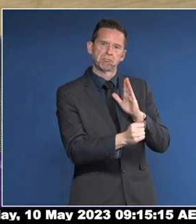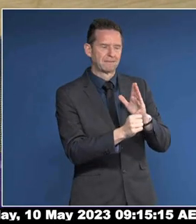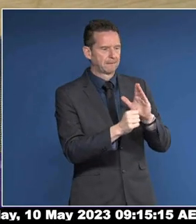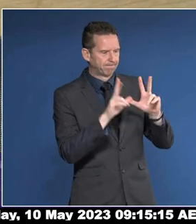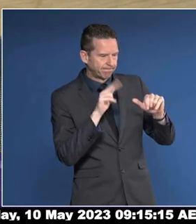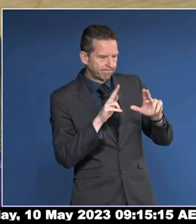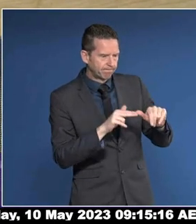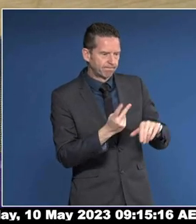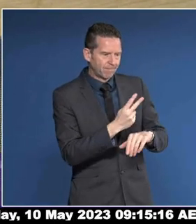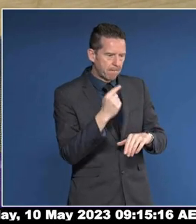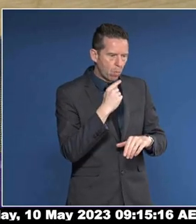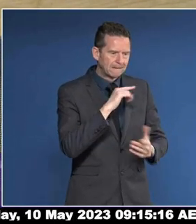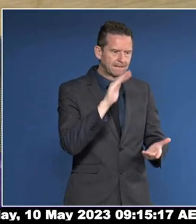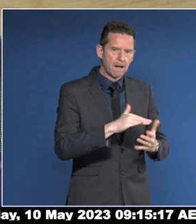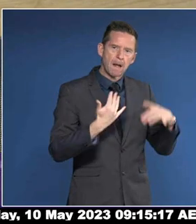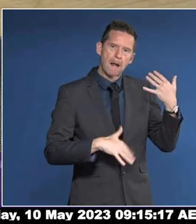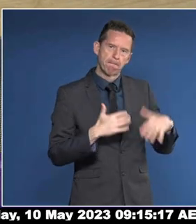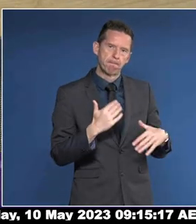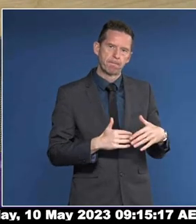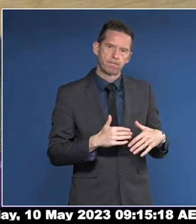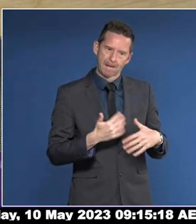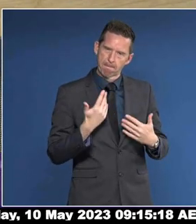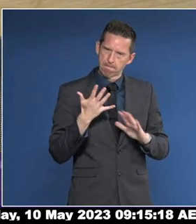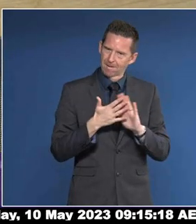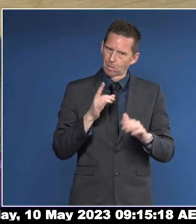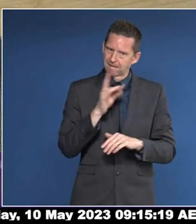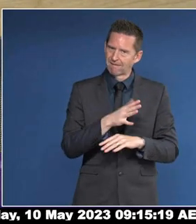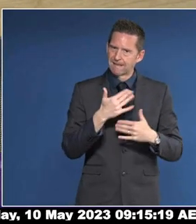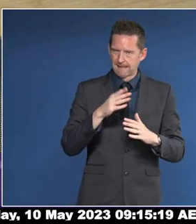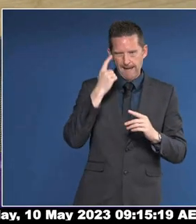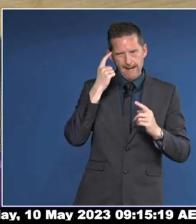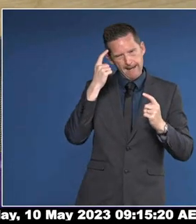children's needs. DR CRAWFORD: Yes. MS EASTMAN: So you thought carefully about using the language "could be perceived"; is that right?